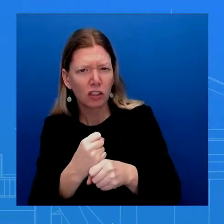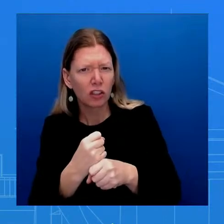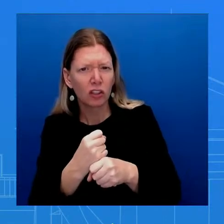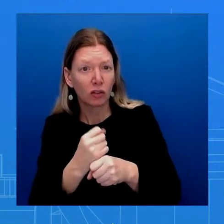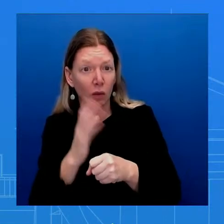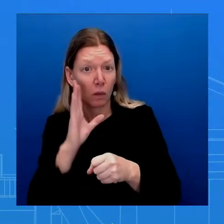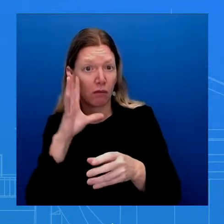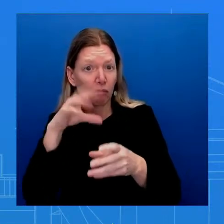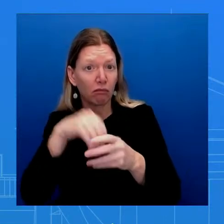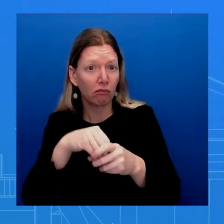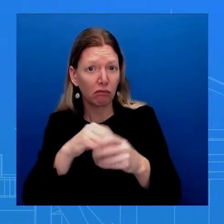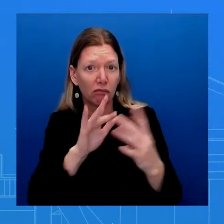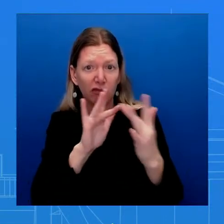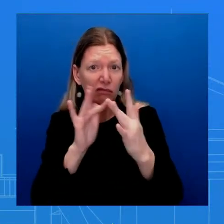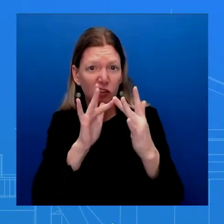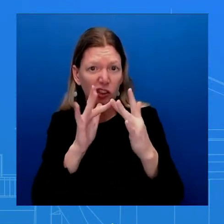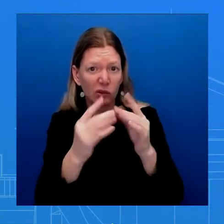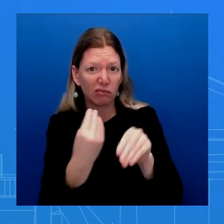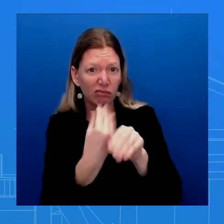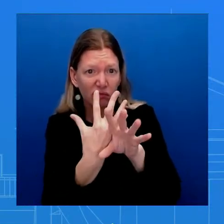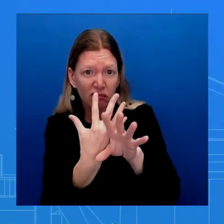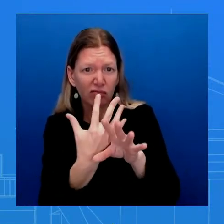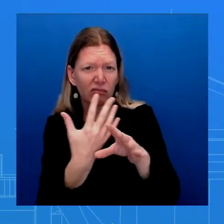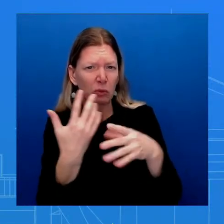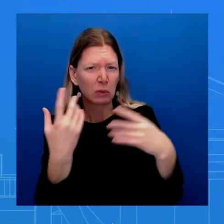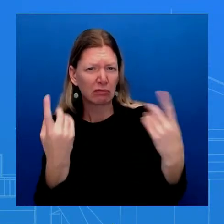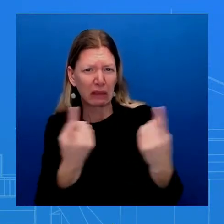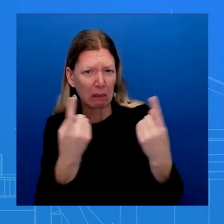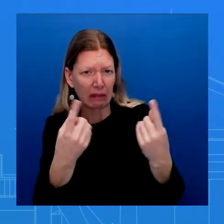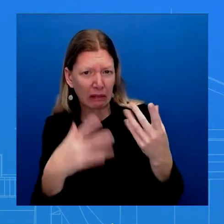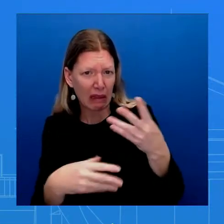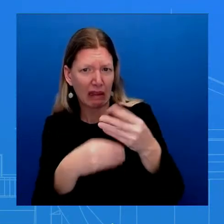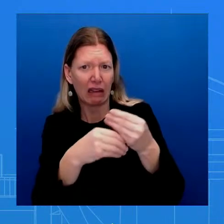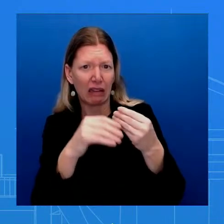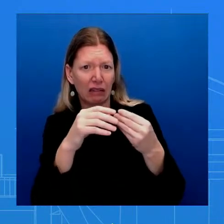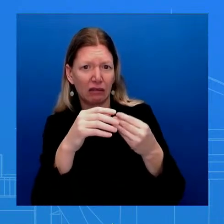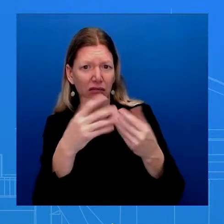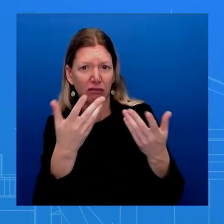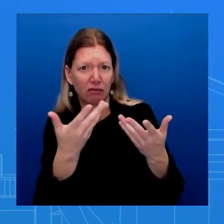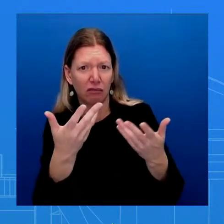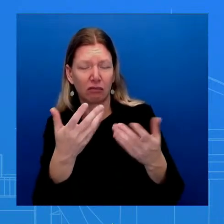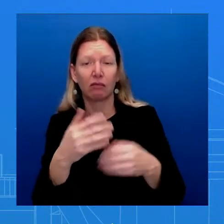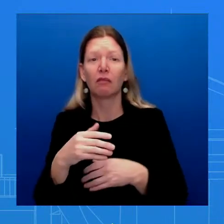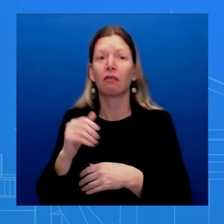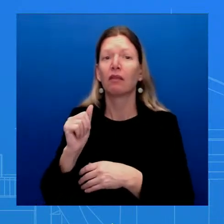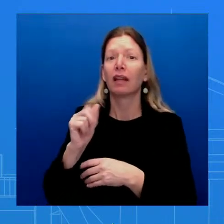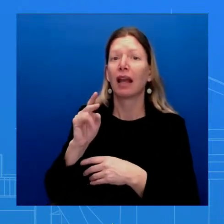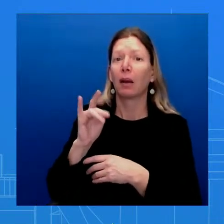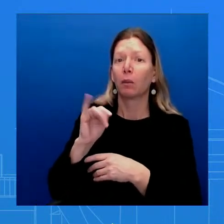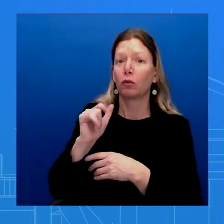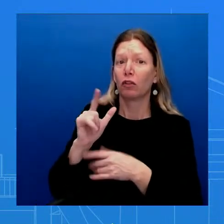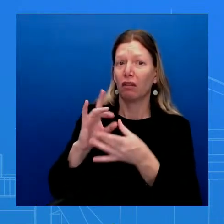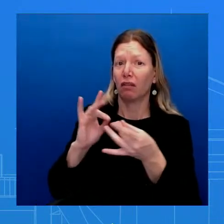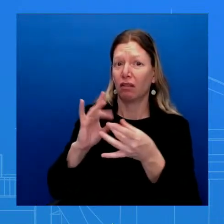to what the Admiral said at the podium as it relates to COP28. What I will say is that we're going to have